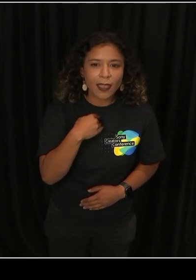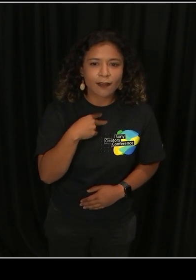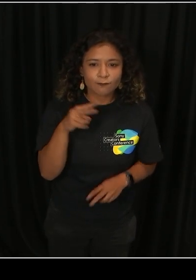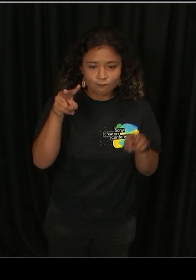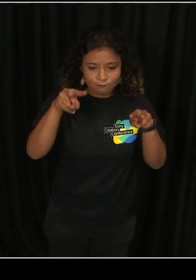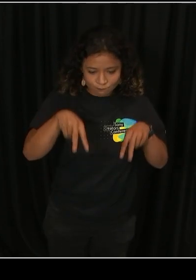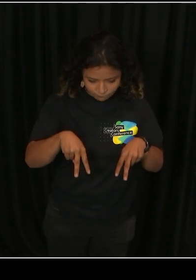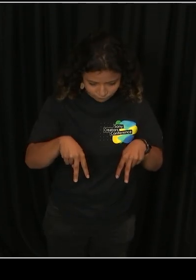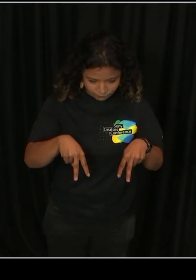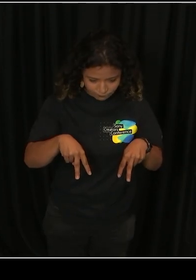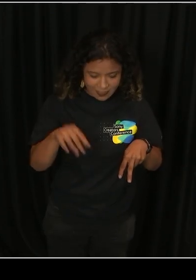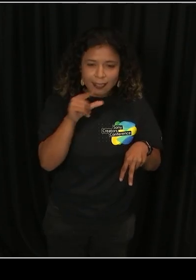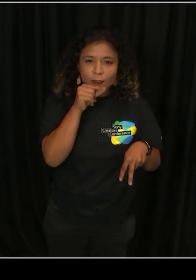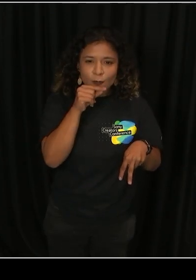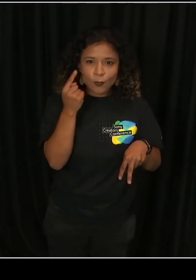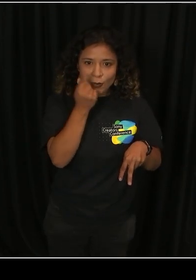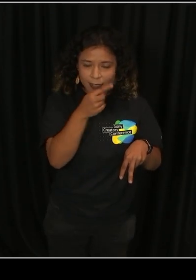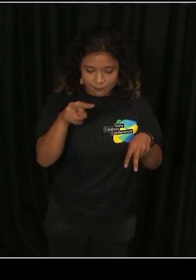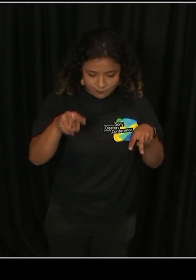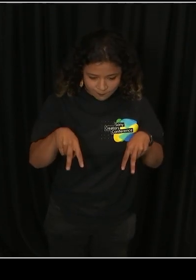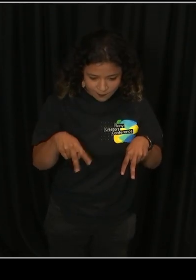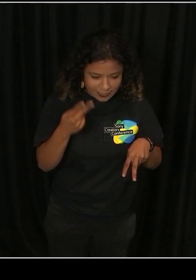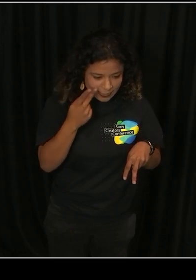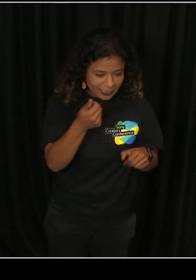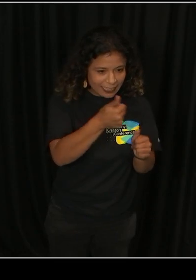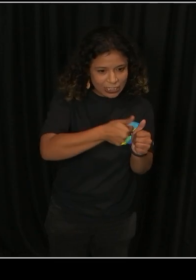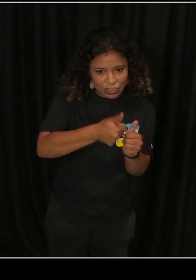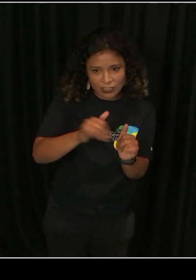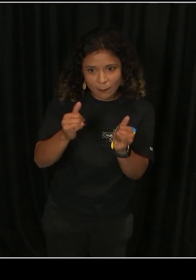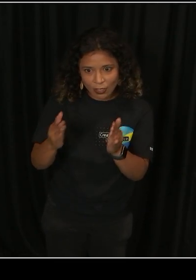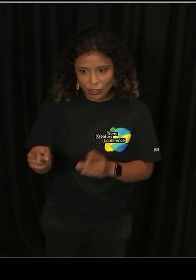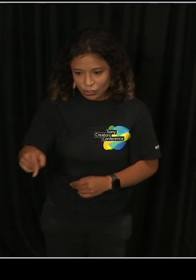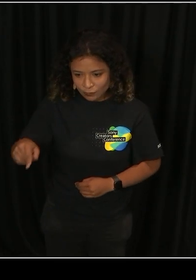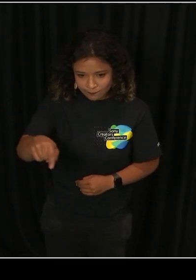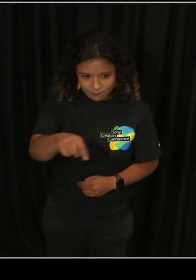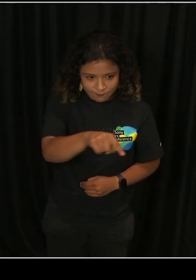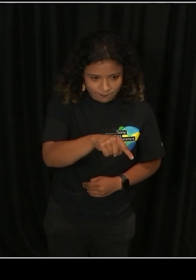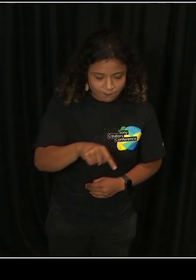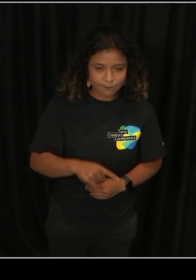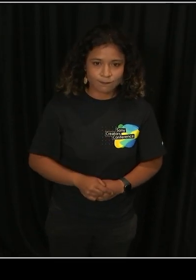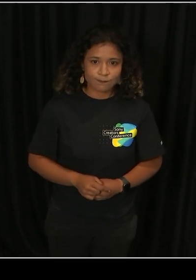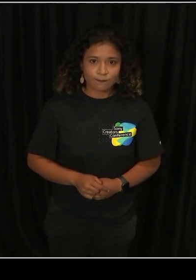where you can see where each player is positioned. And we're seeing, you know, things like shot speed